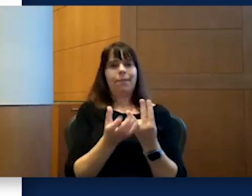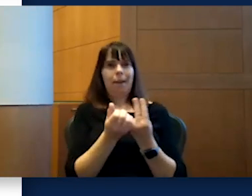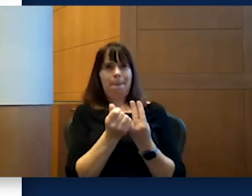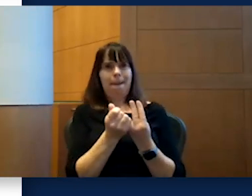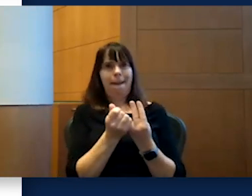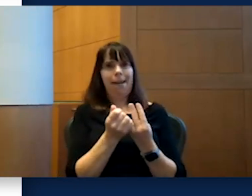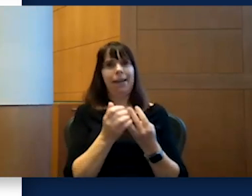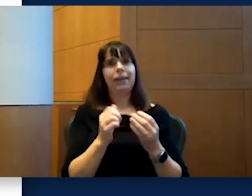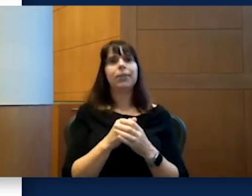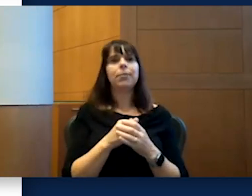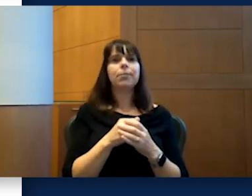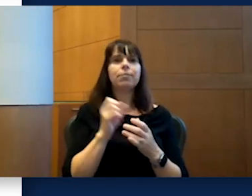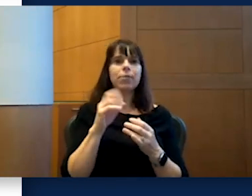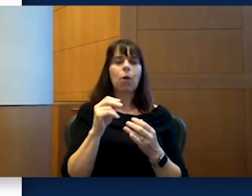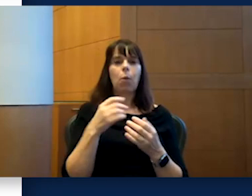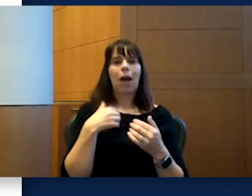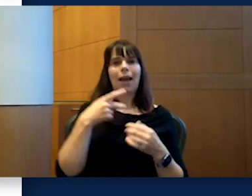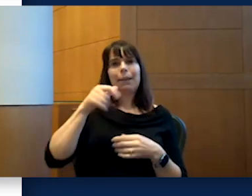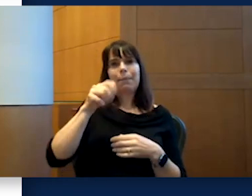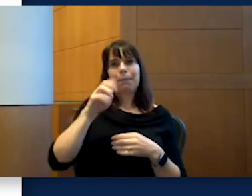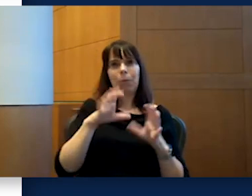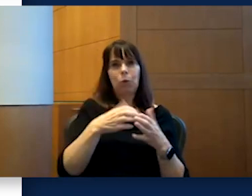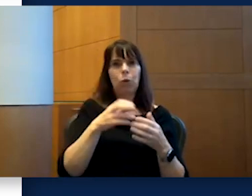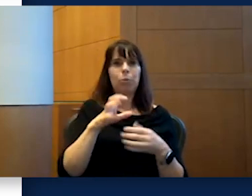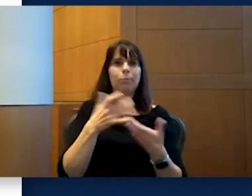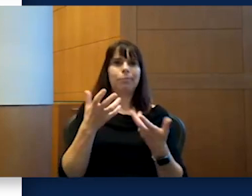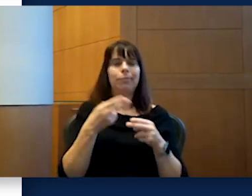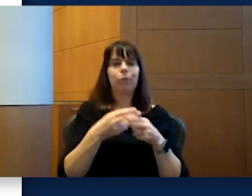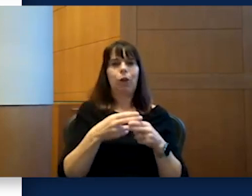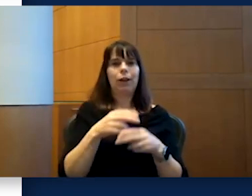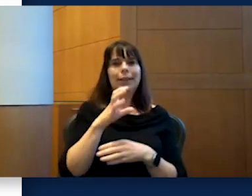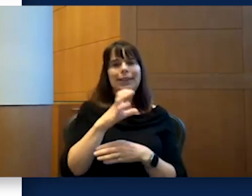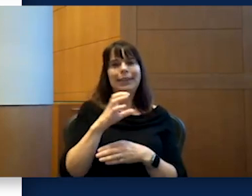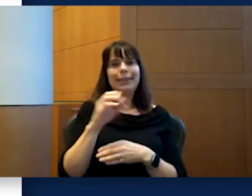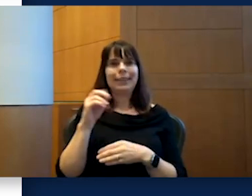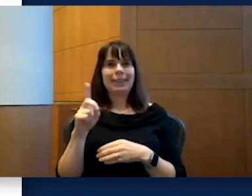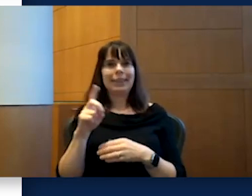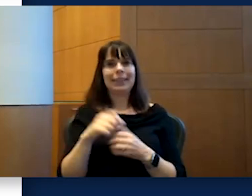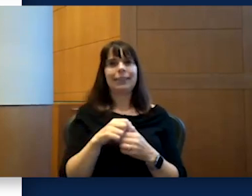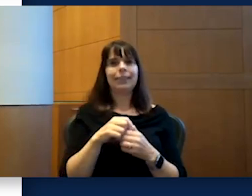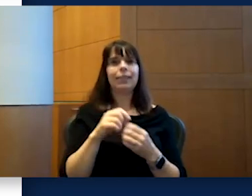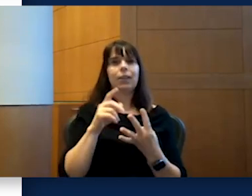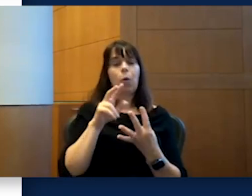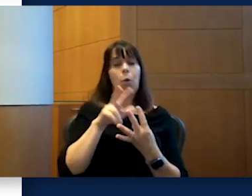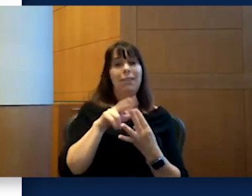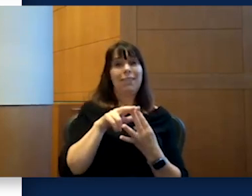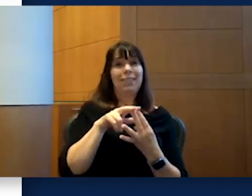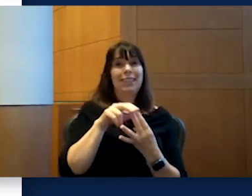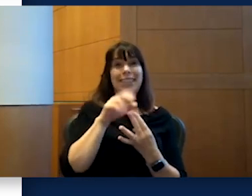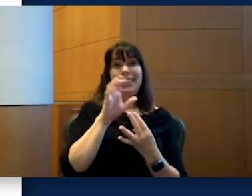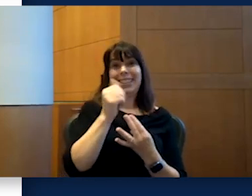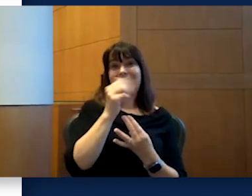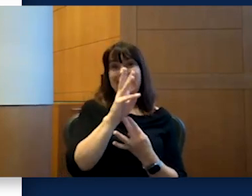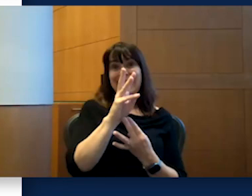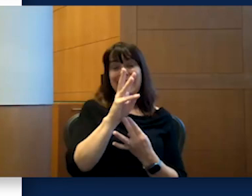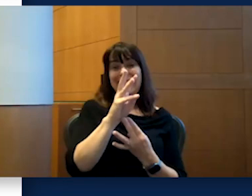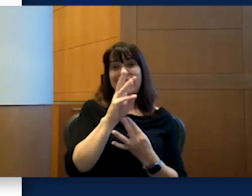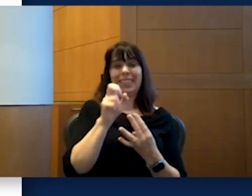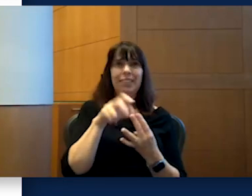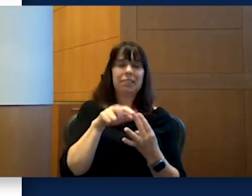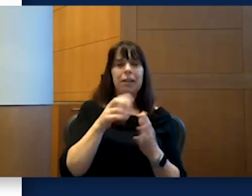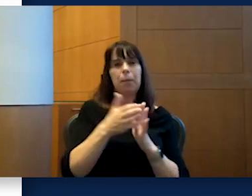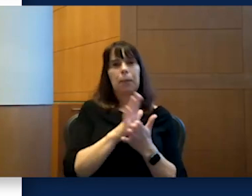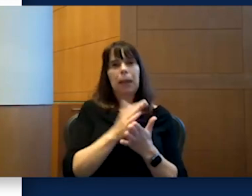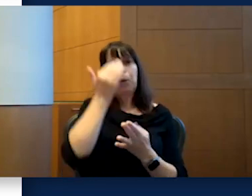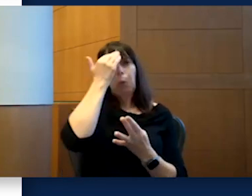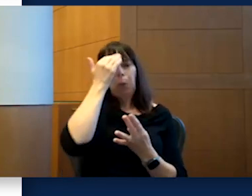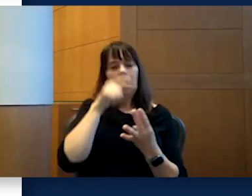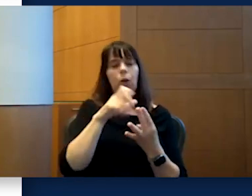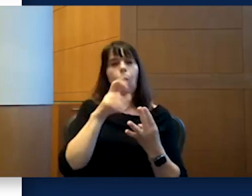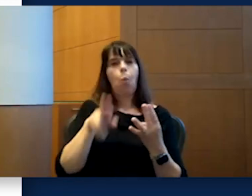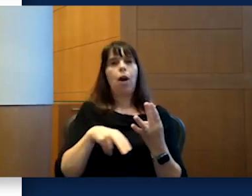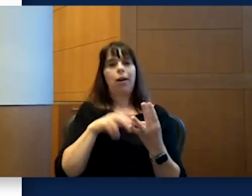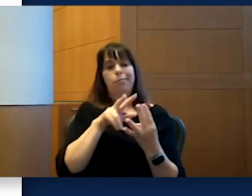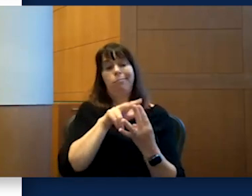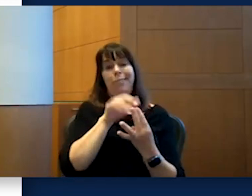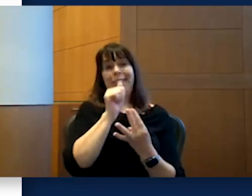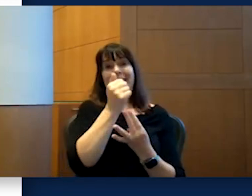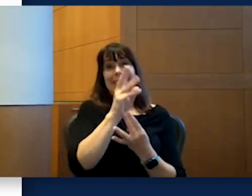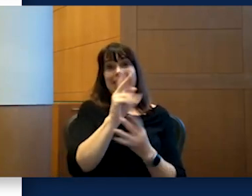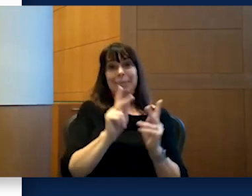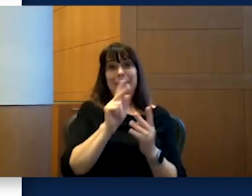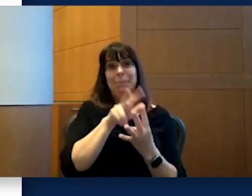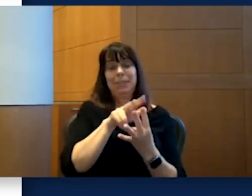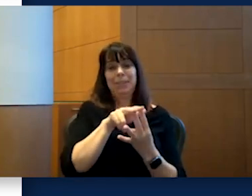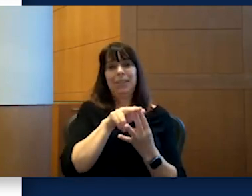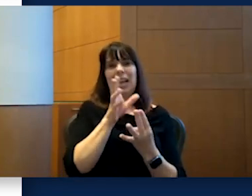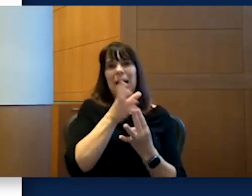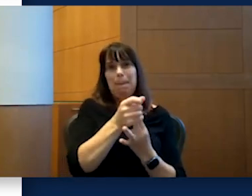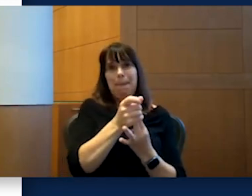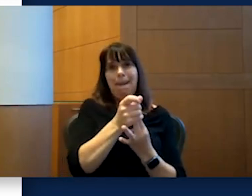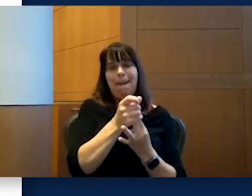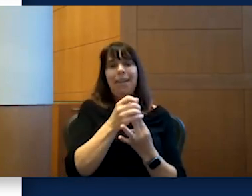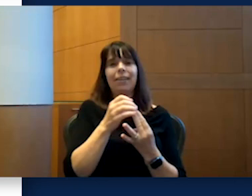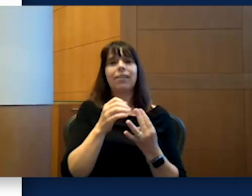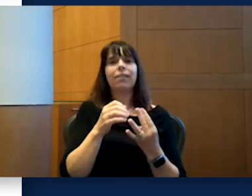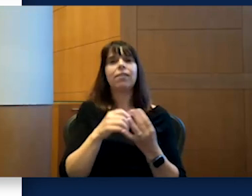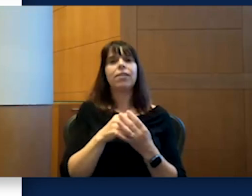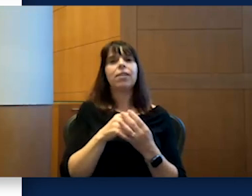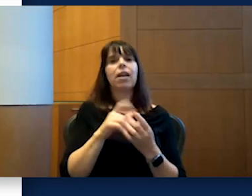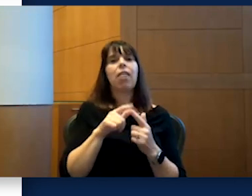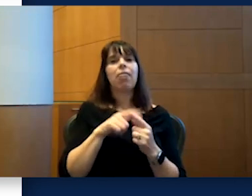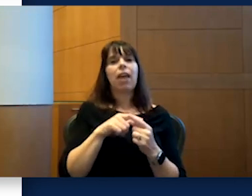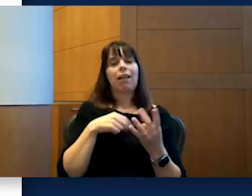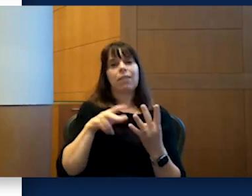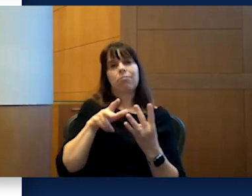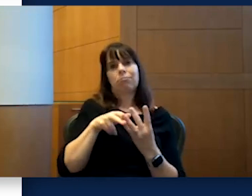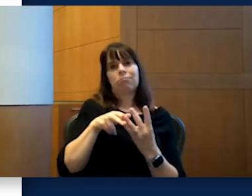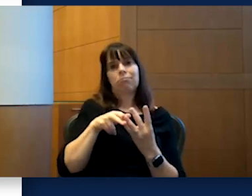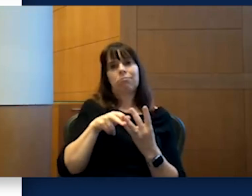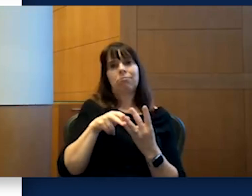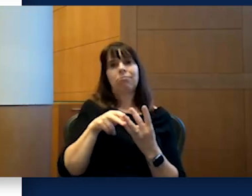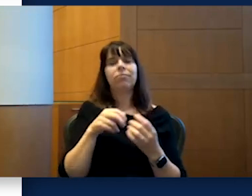We actually combined some groups. We had 16 participants that were in the becoming aware, still struggling, or pretty overwhelmed and disengaged. We used ANOVA and chi squared to look for significant differences.